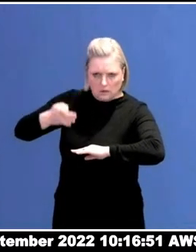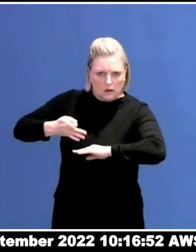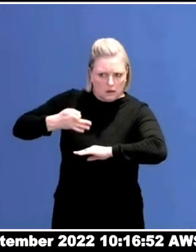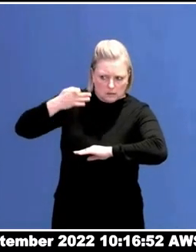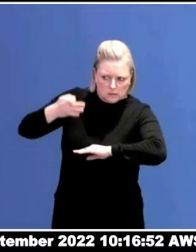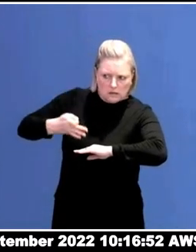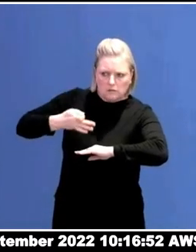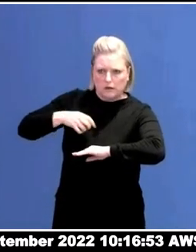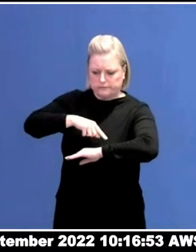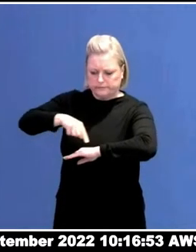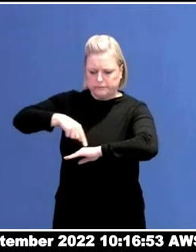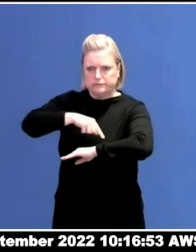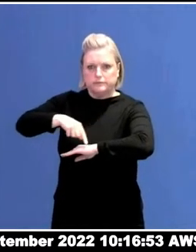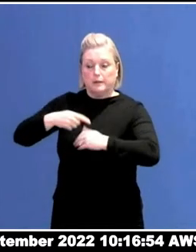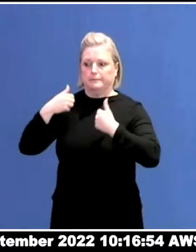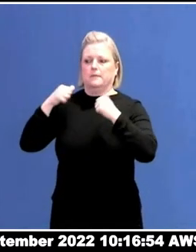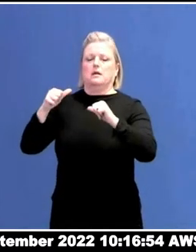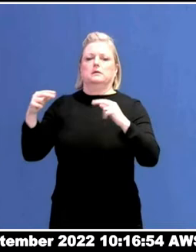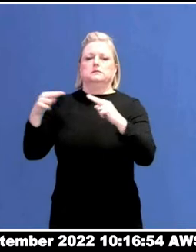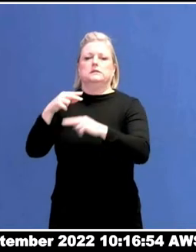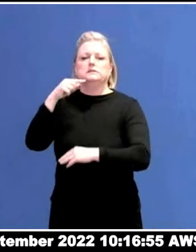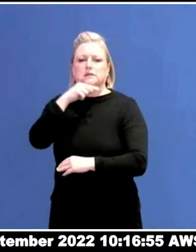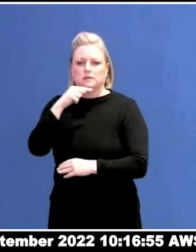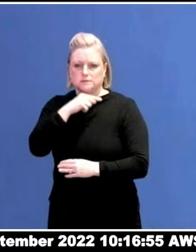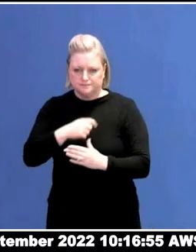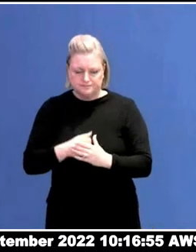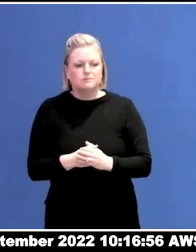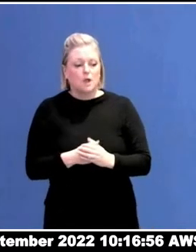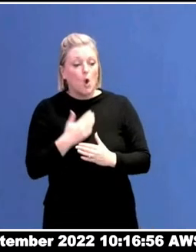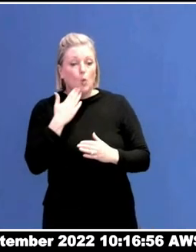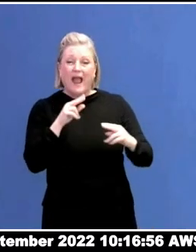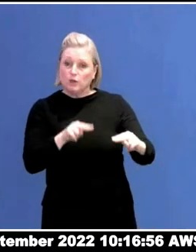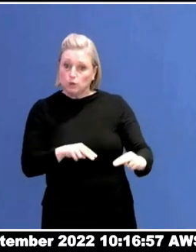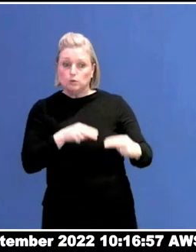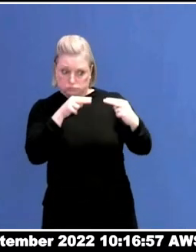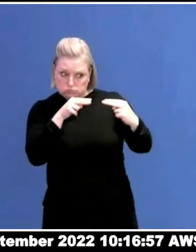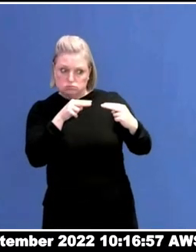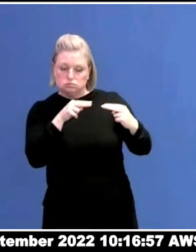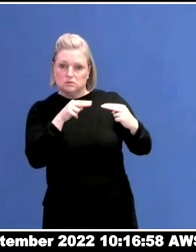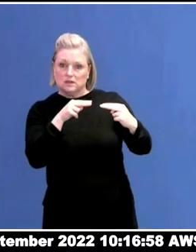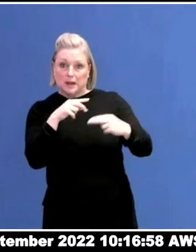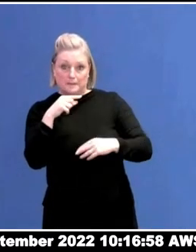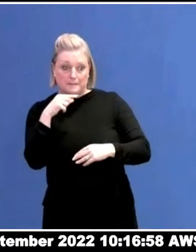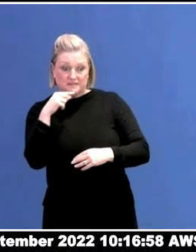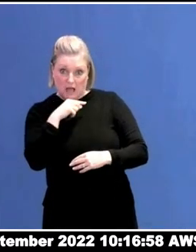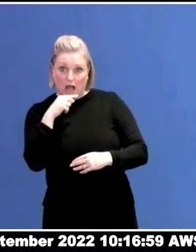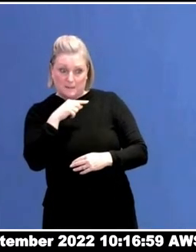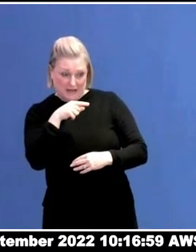When you saw him, did he tell you about what had happened after he made the